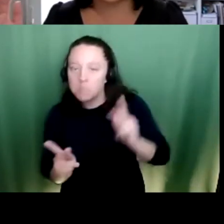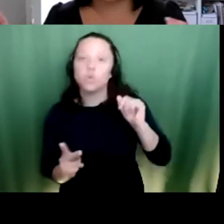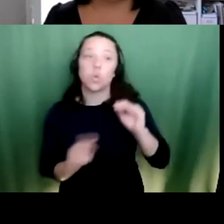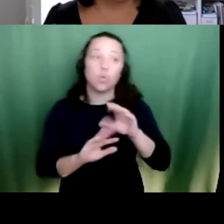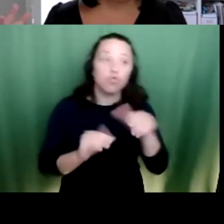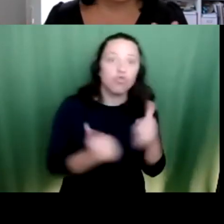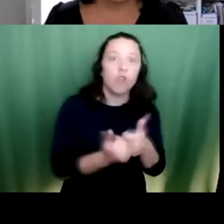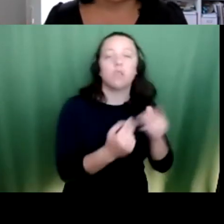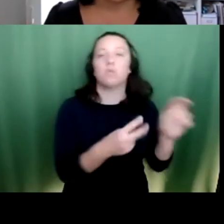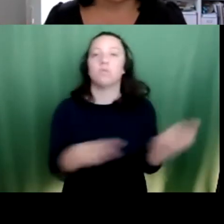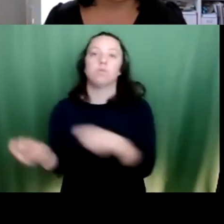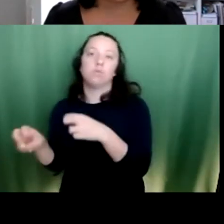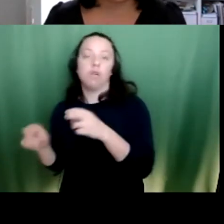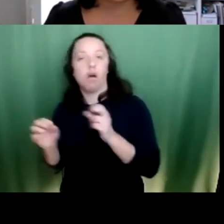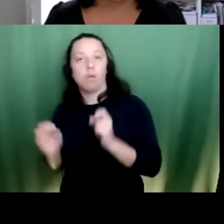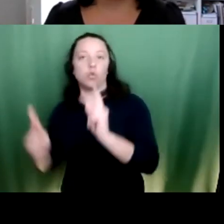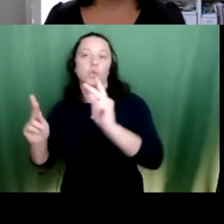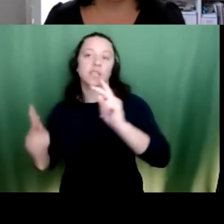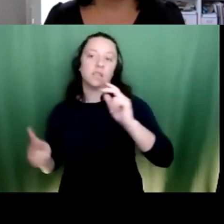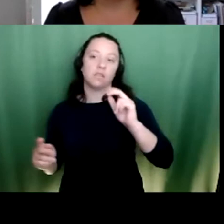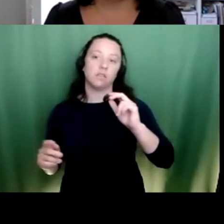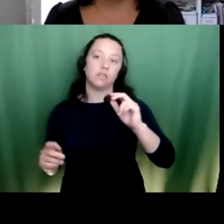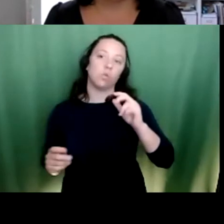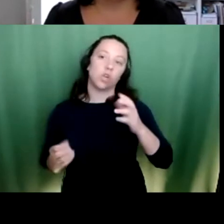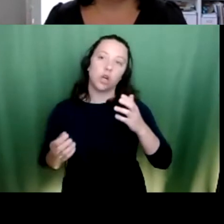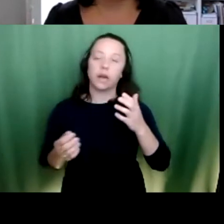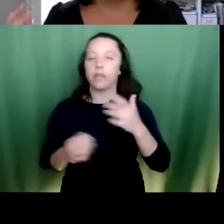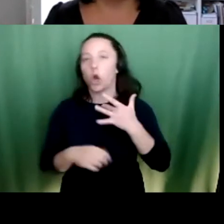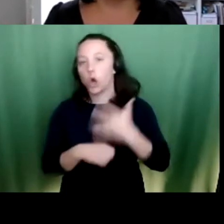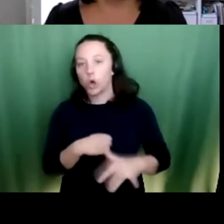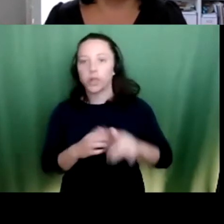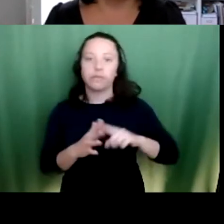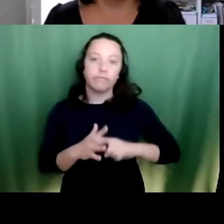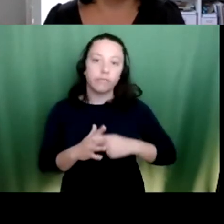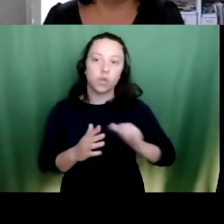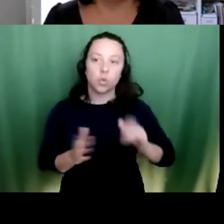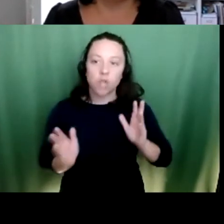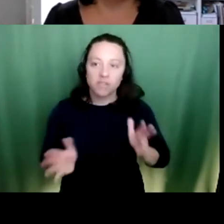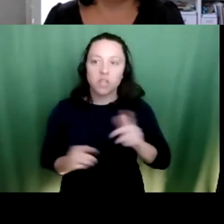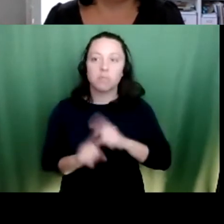early stages but I think starting that outreach will be important part of it.